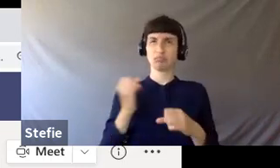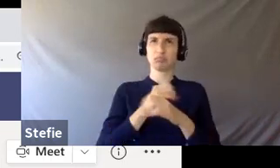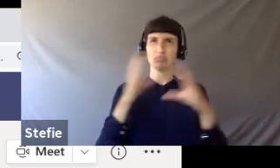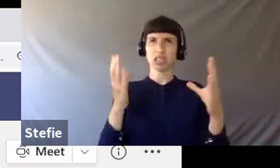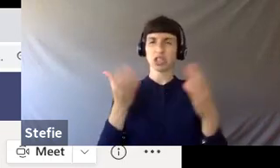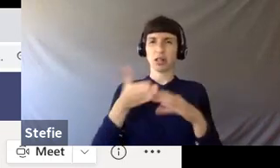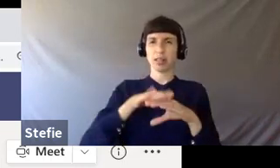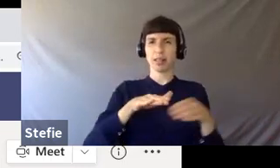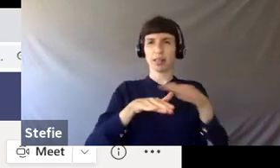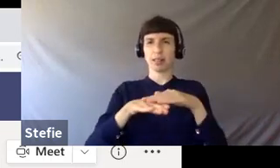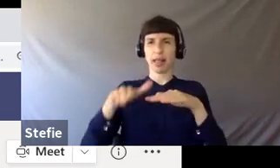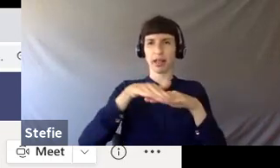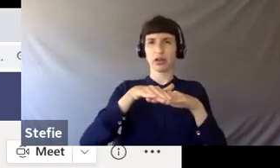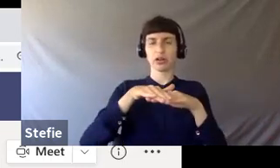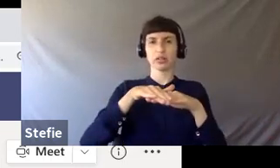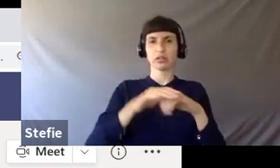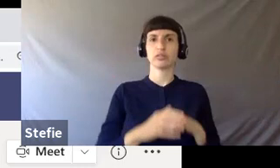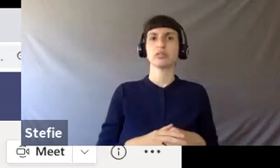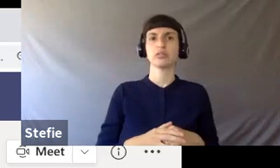general is the main area for my students.